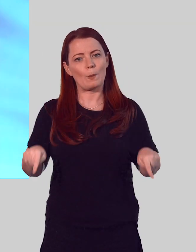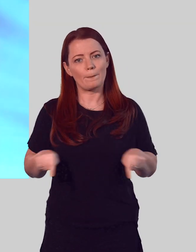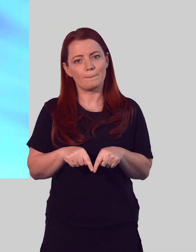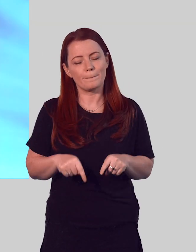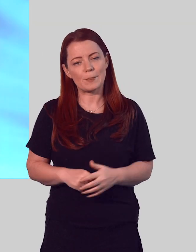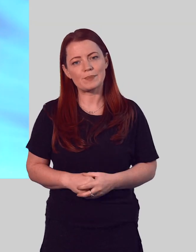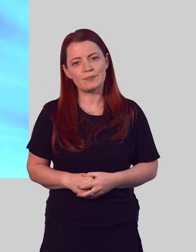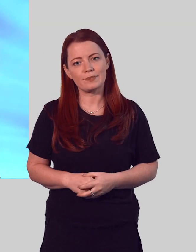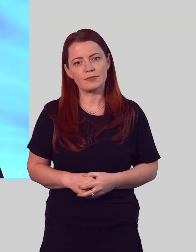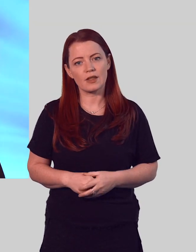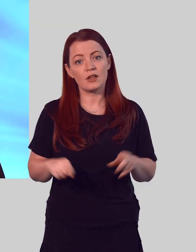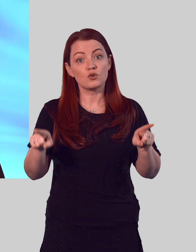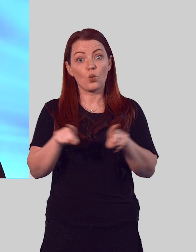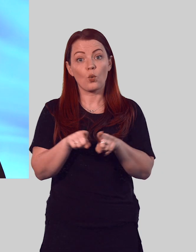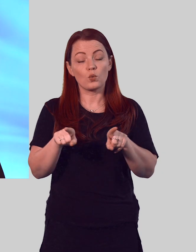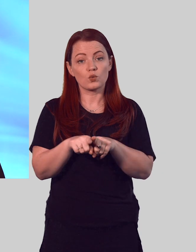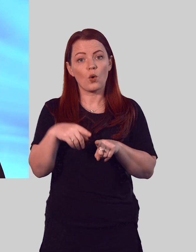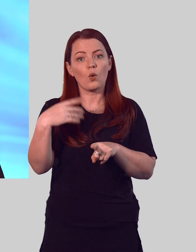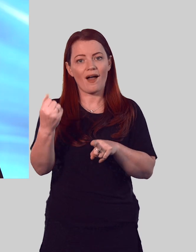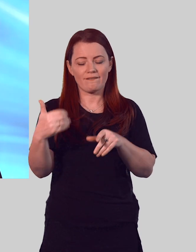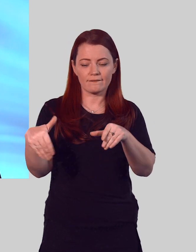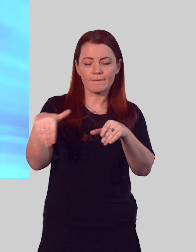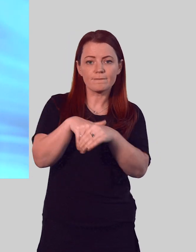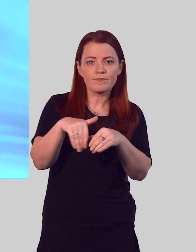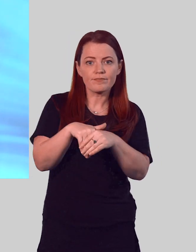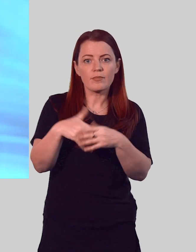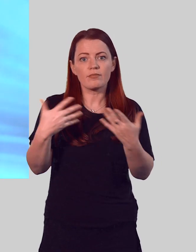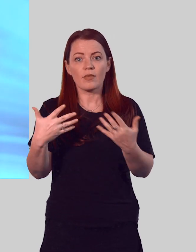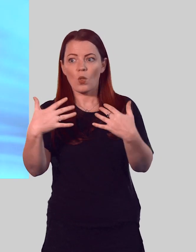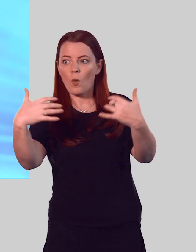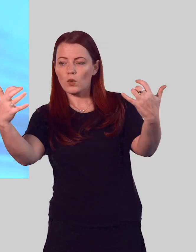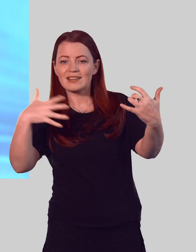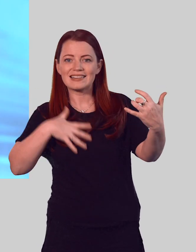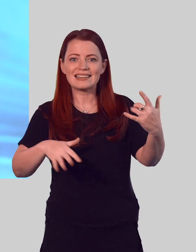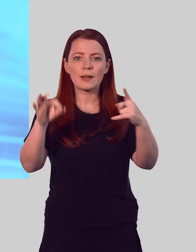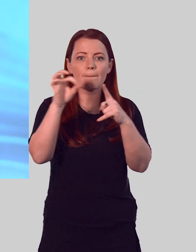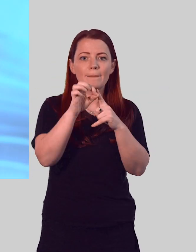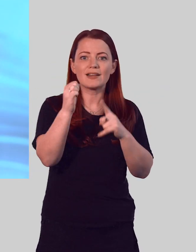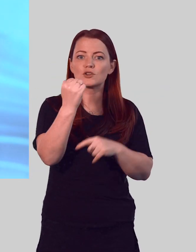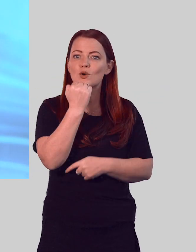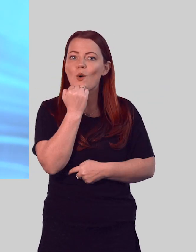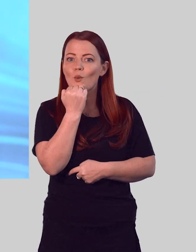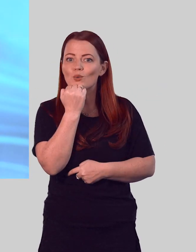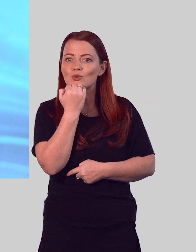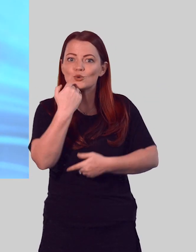There's also a section where the audience needs a passcode to get into a particular room in the game but the code doesn't